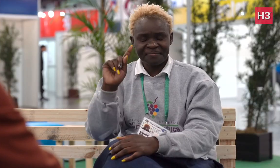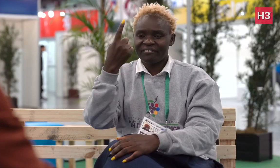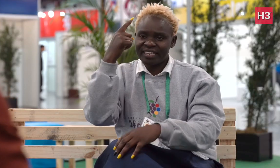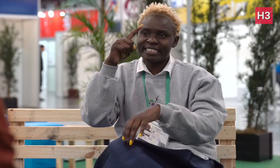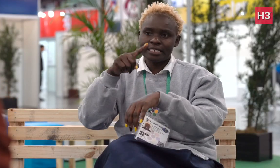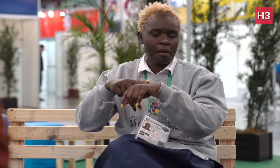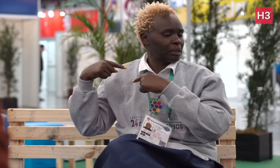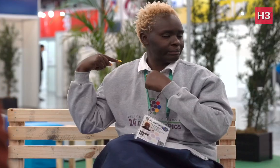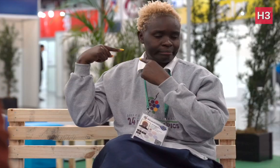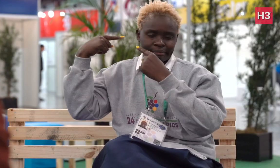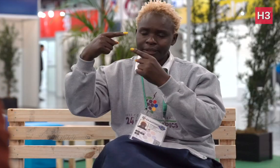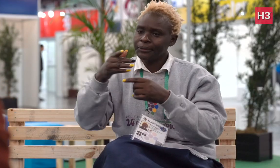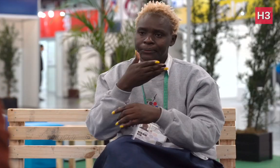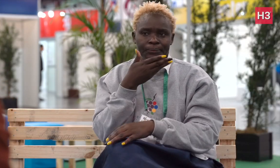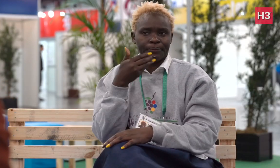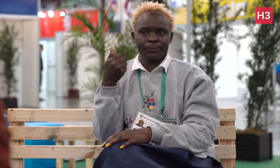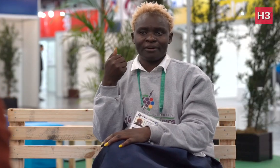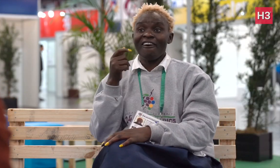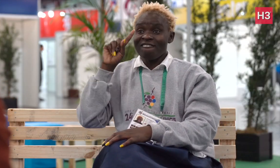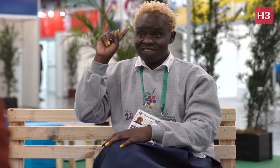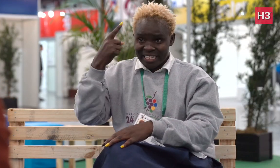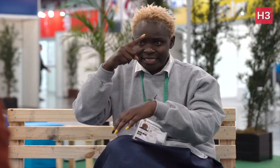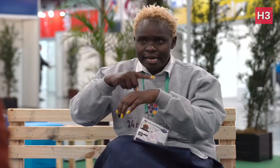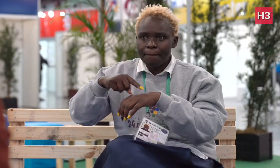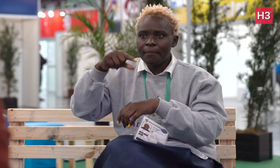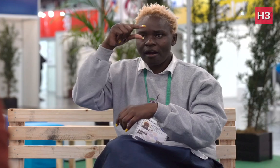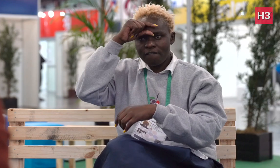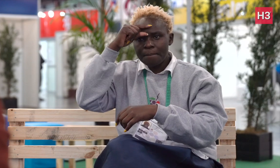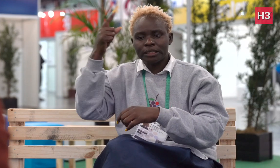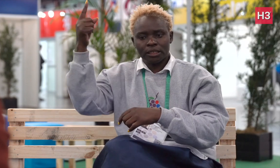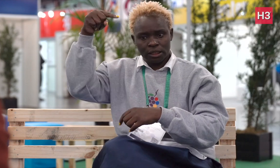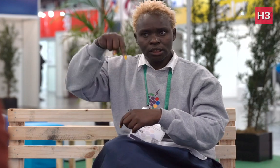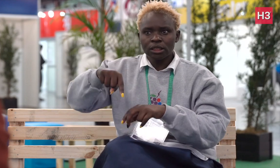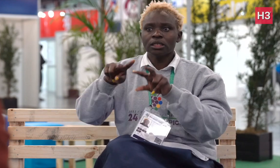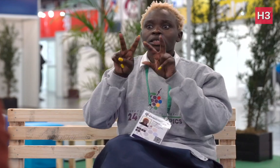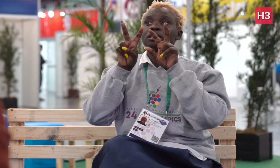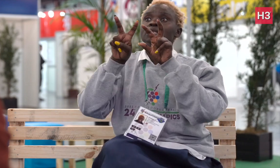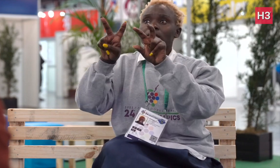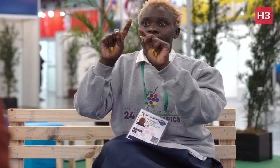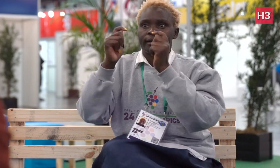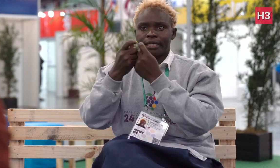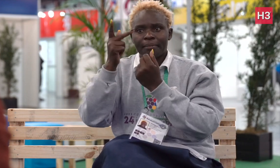Yes, for the first time ever. First time for our government to see